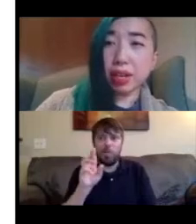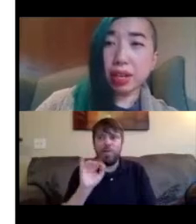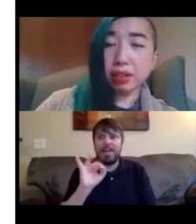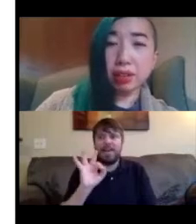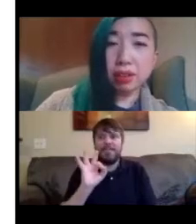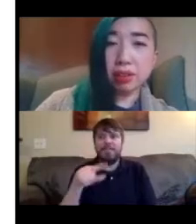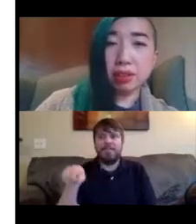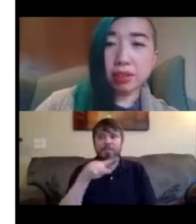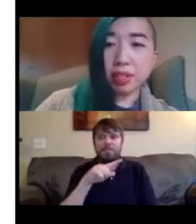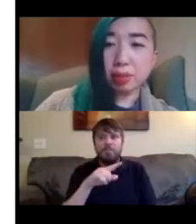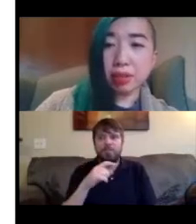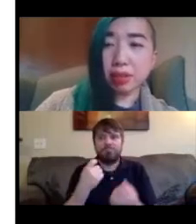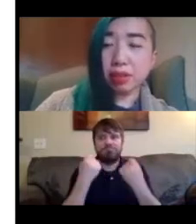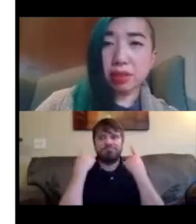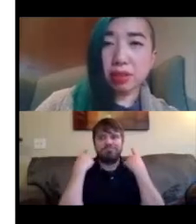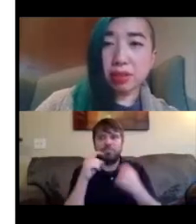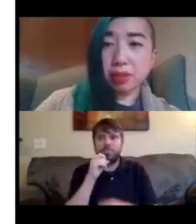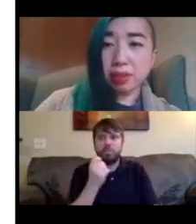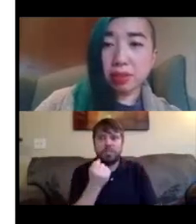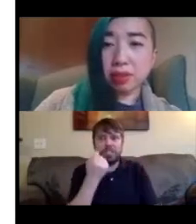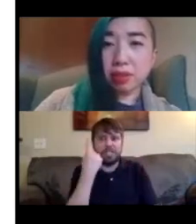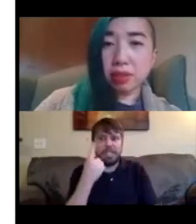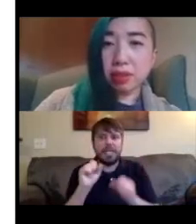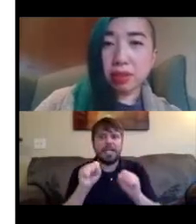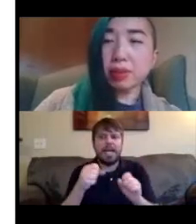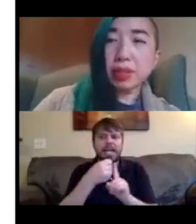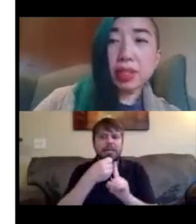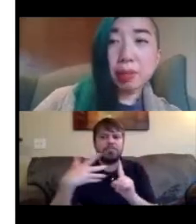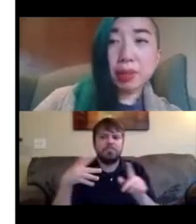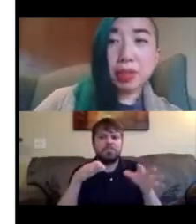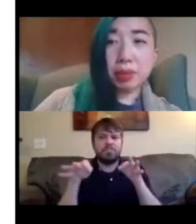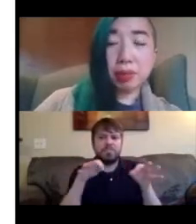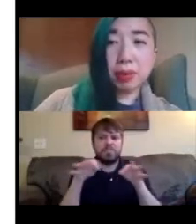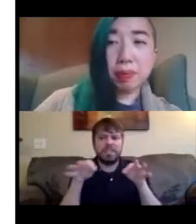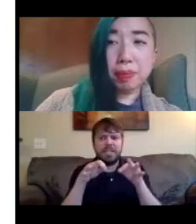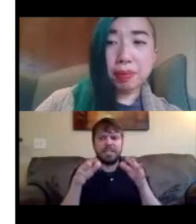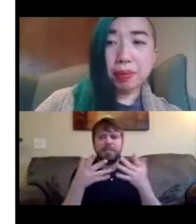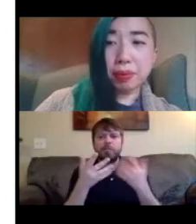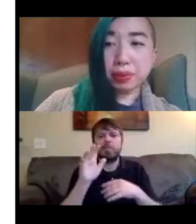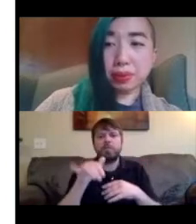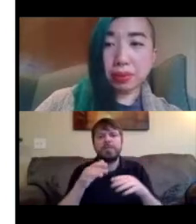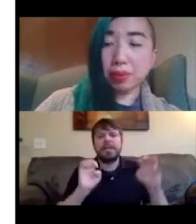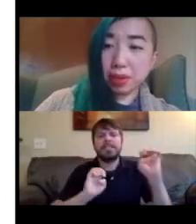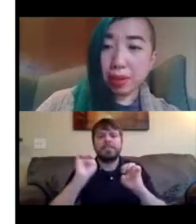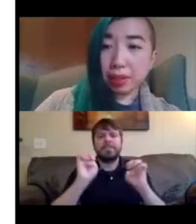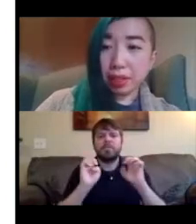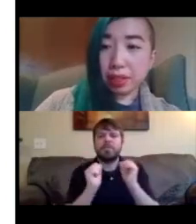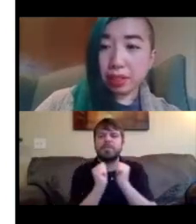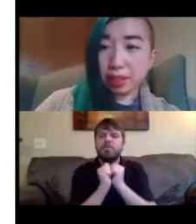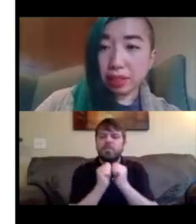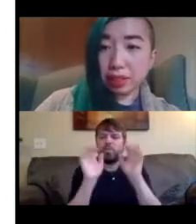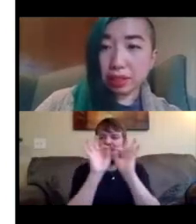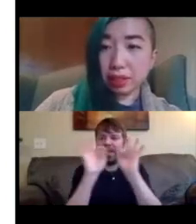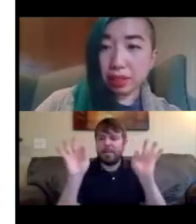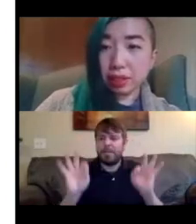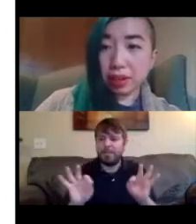can expand on. So when I say experimentations of form, folks feel good about that? Ok.